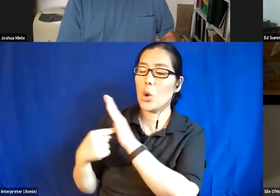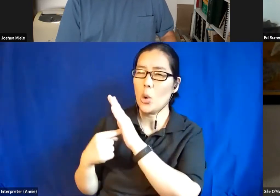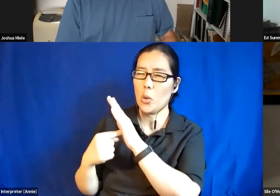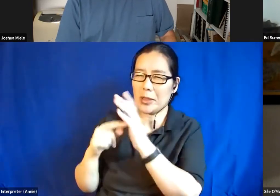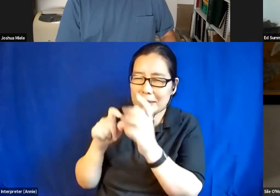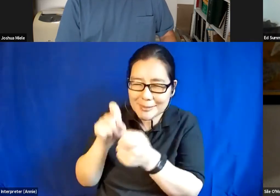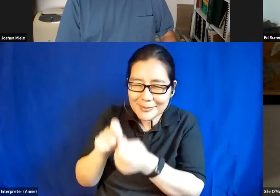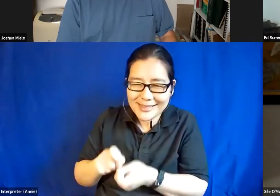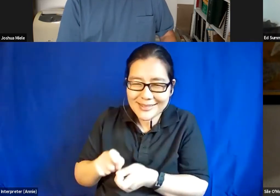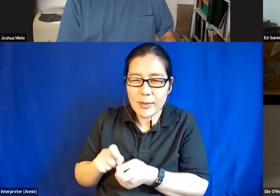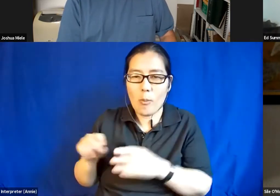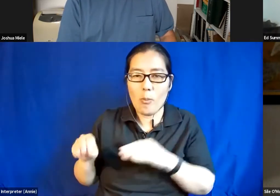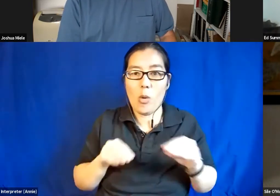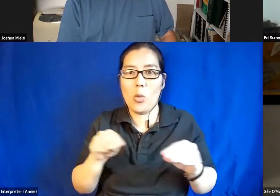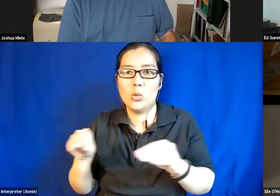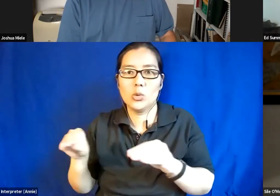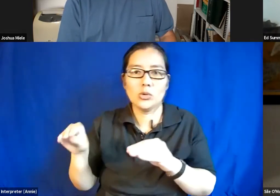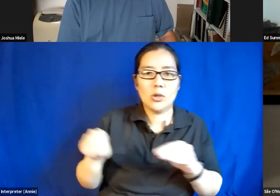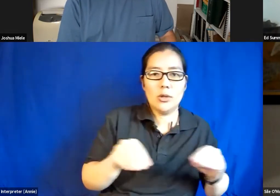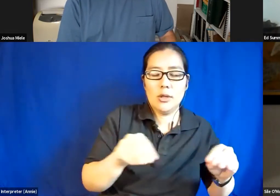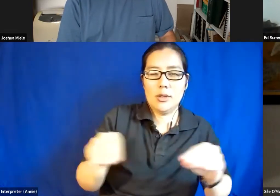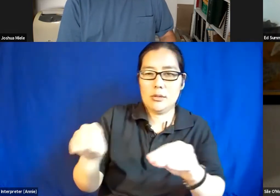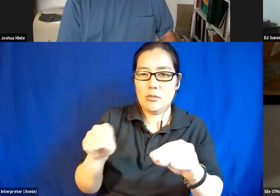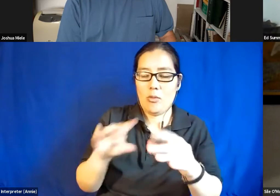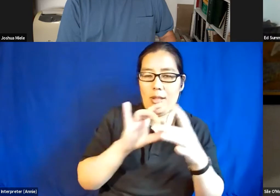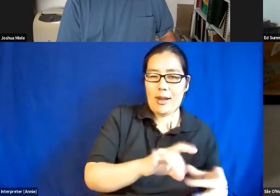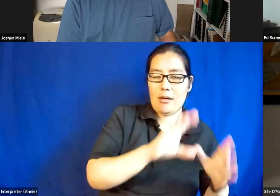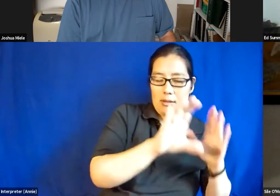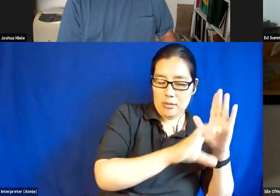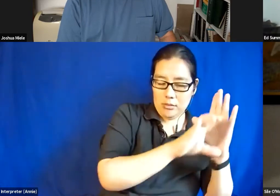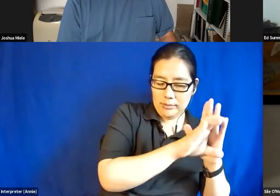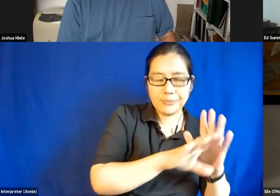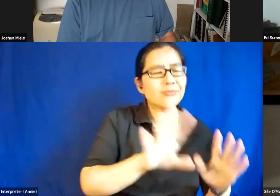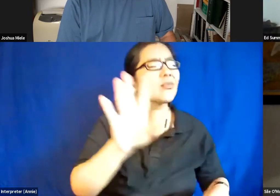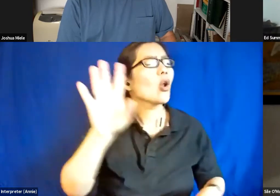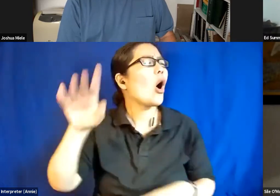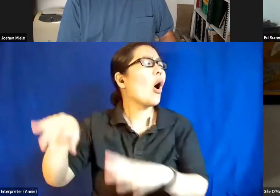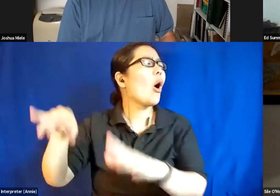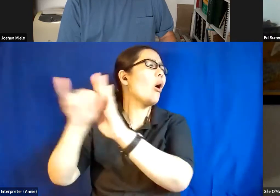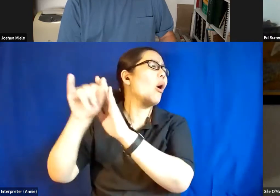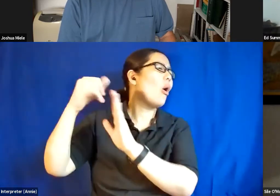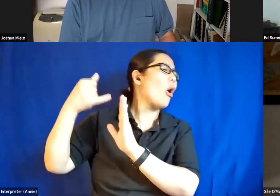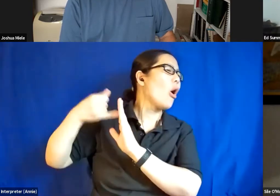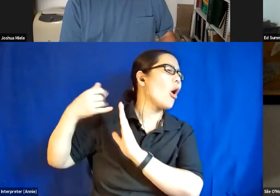characters. And some people are going to say such and such artist they are such a great artist because they draw the